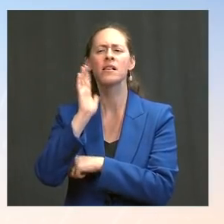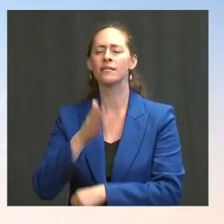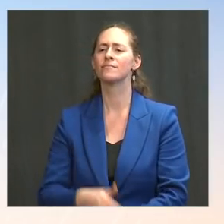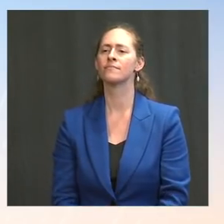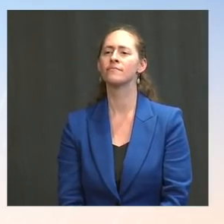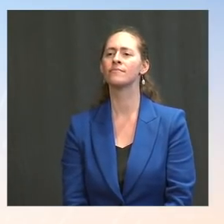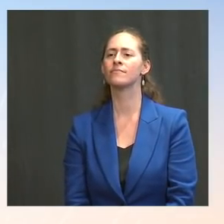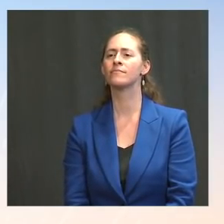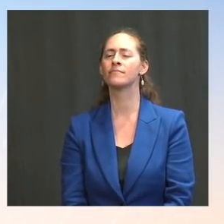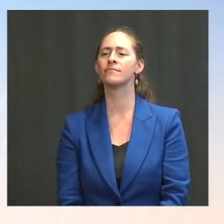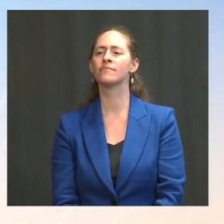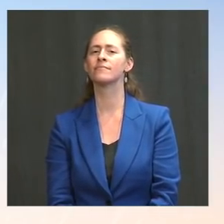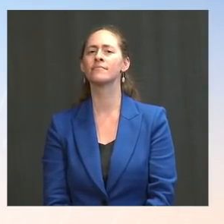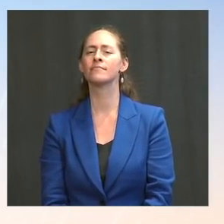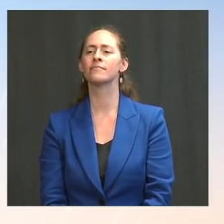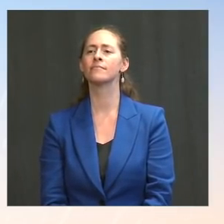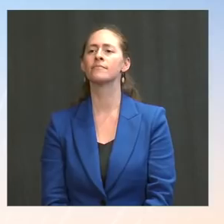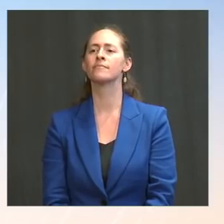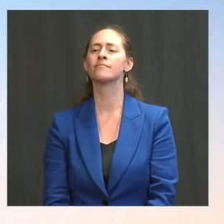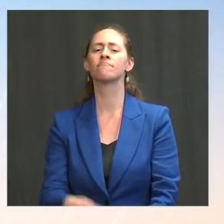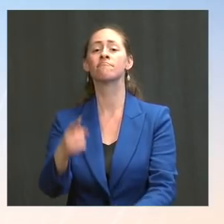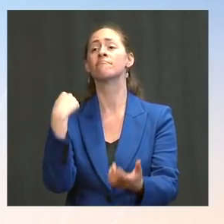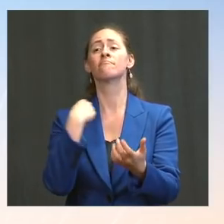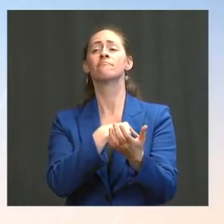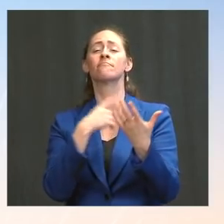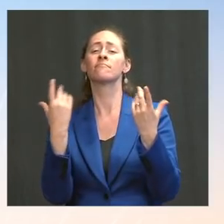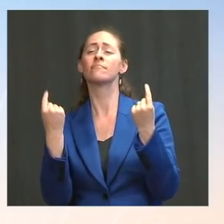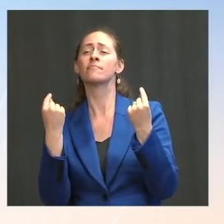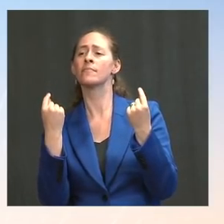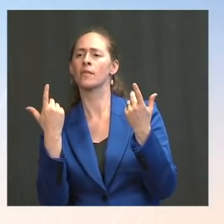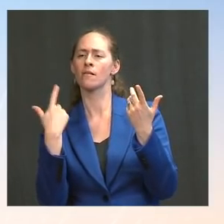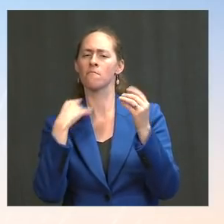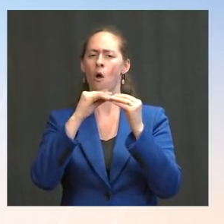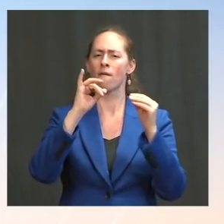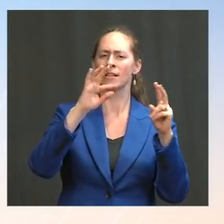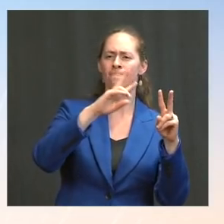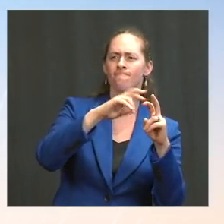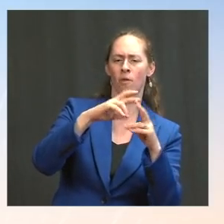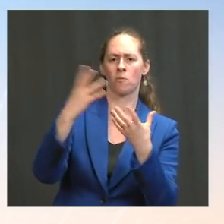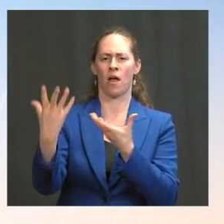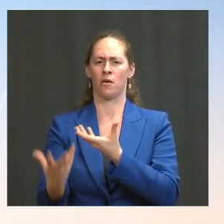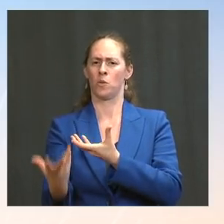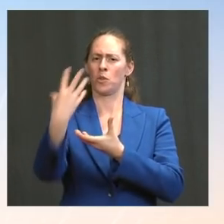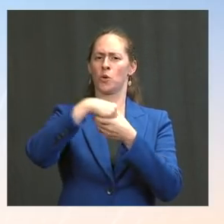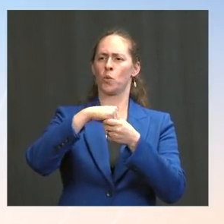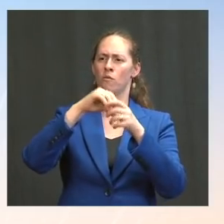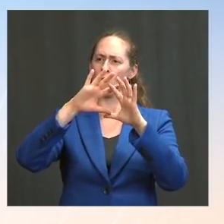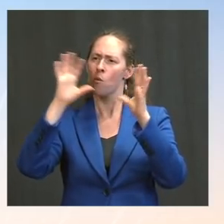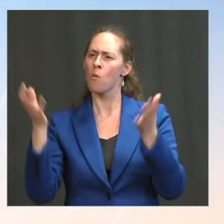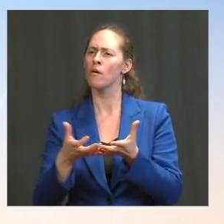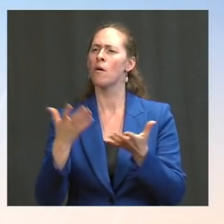is to look at this from an inclusive perspective. Our approach has been to say: What does it mean to actually have an economy